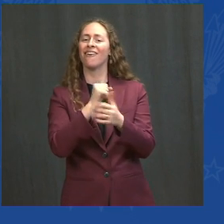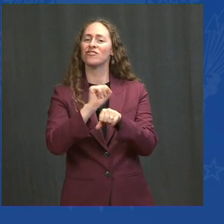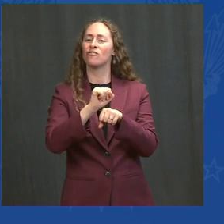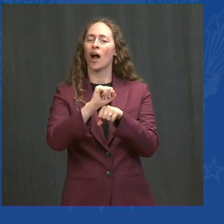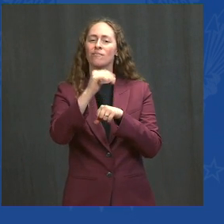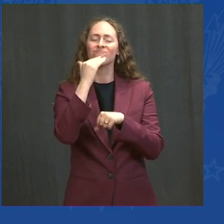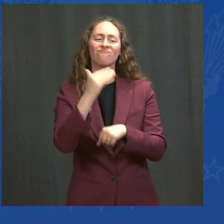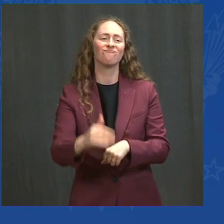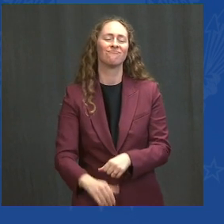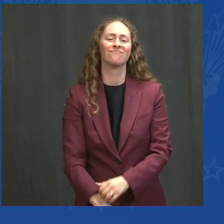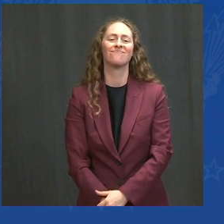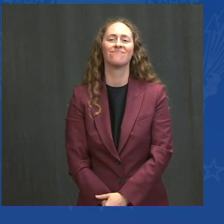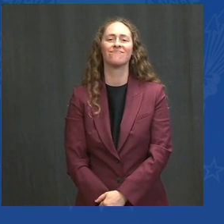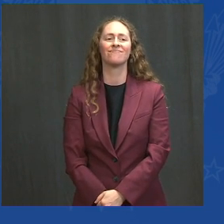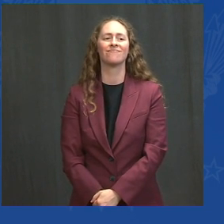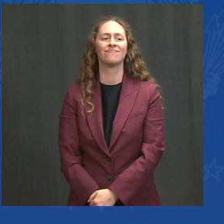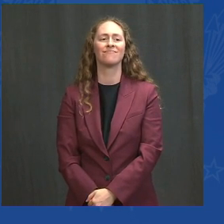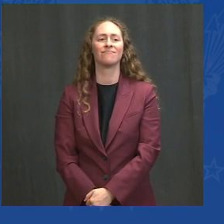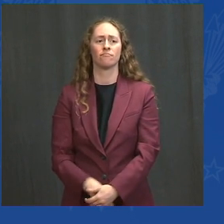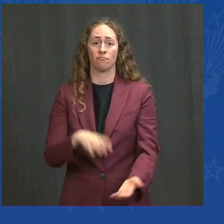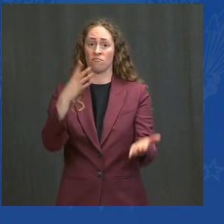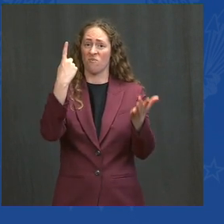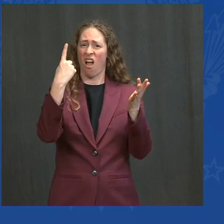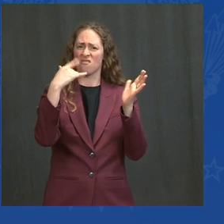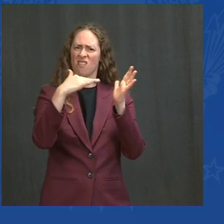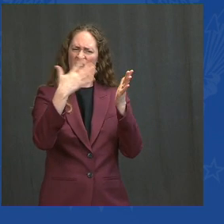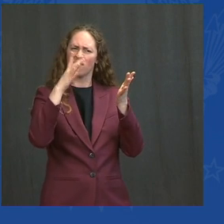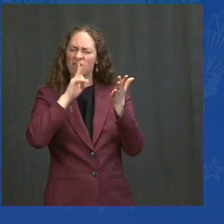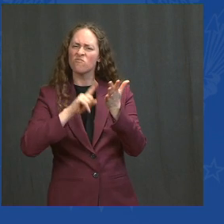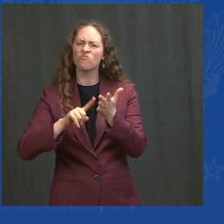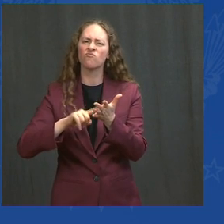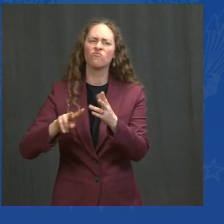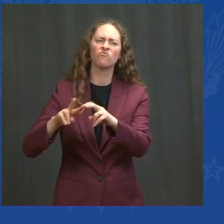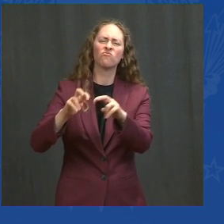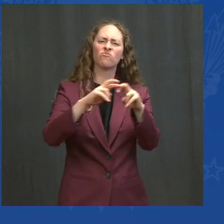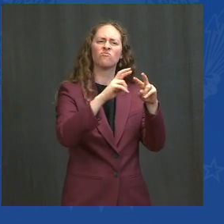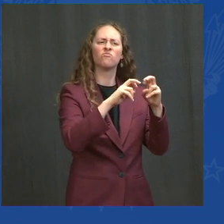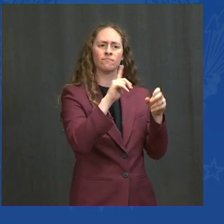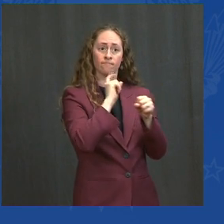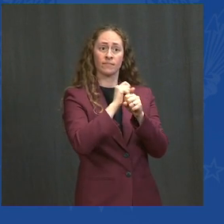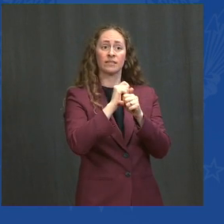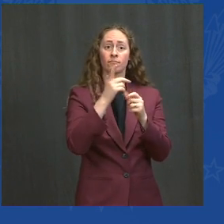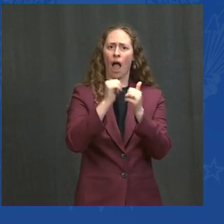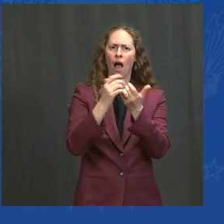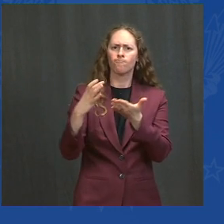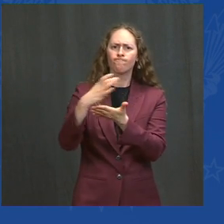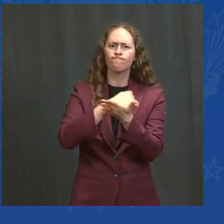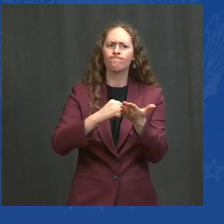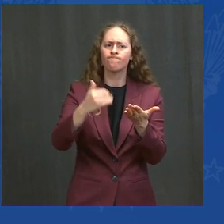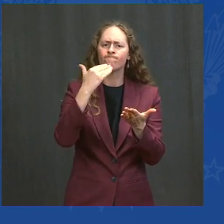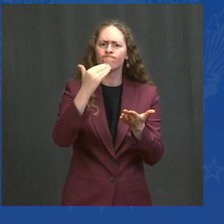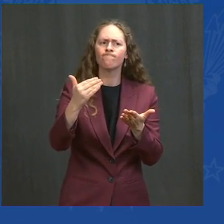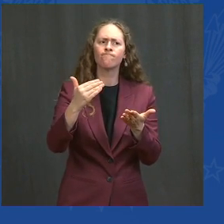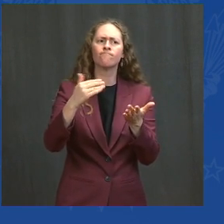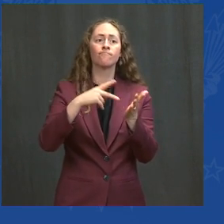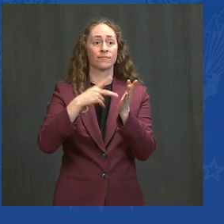One study found that it leads to higher wages for workers because businesses can attract more customers with the rail.